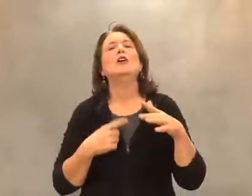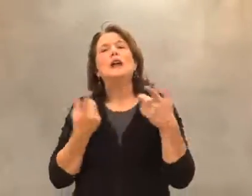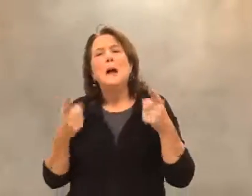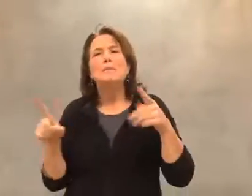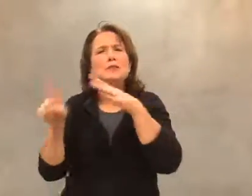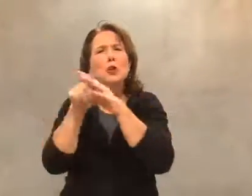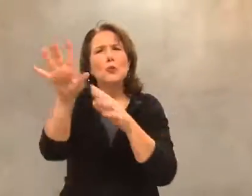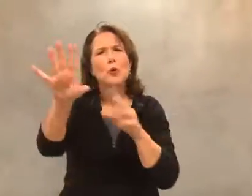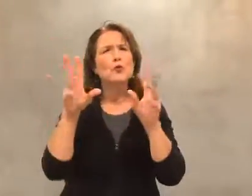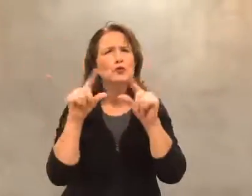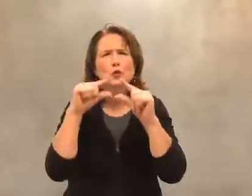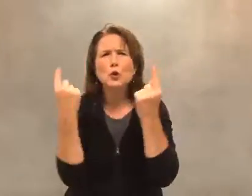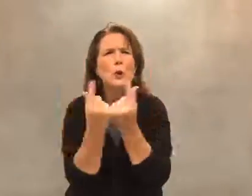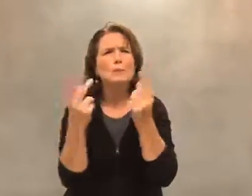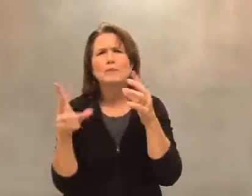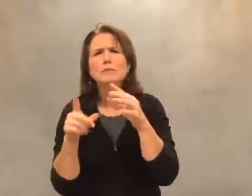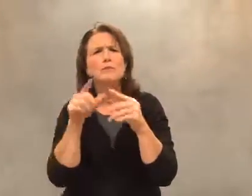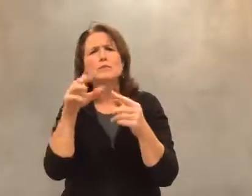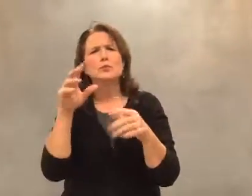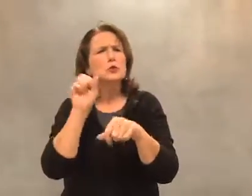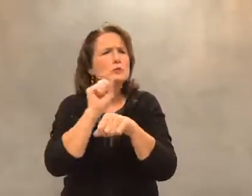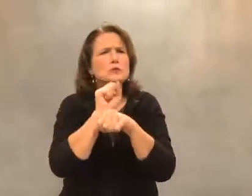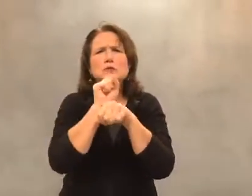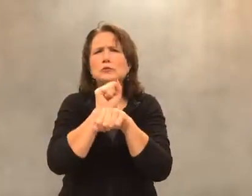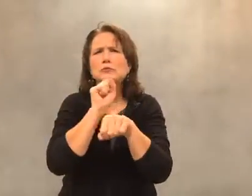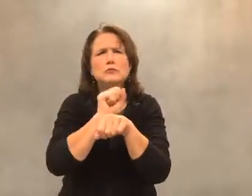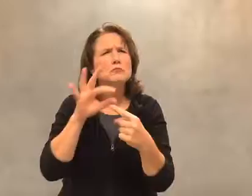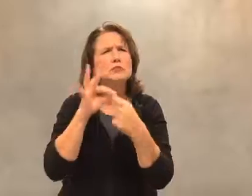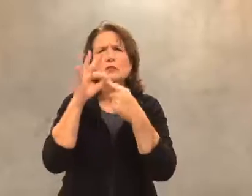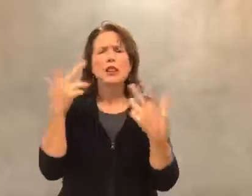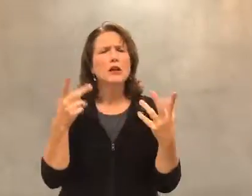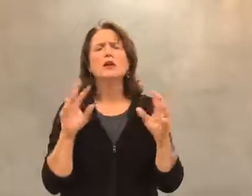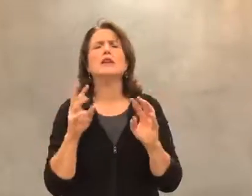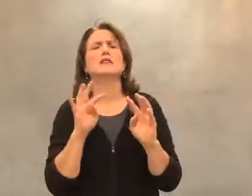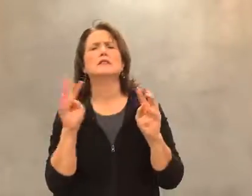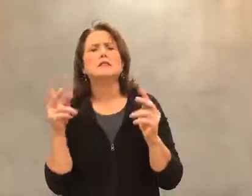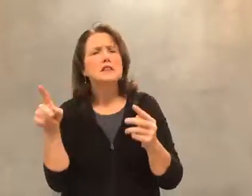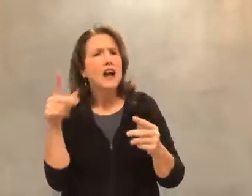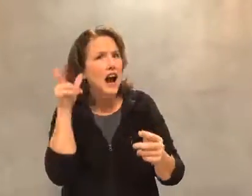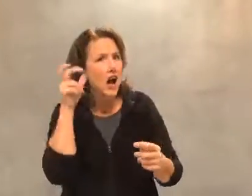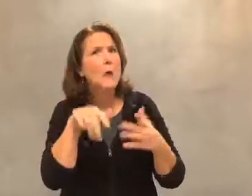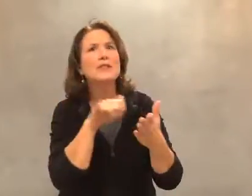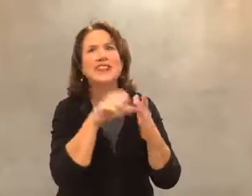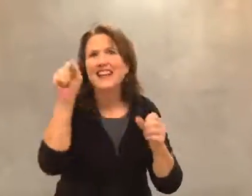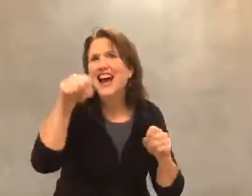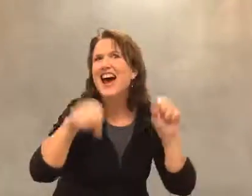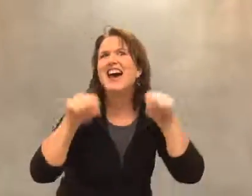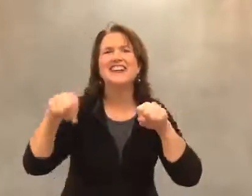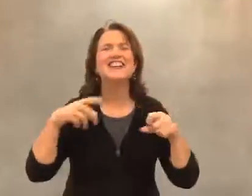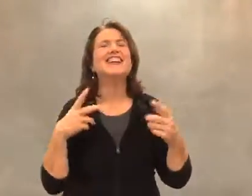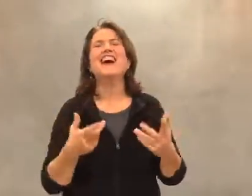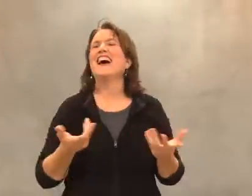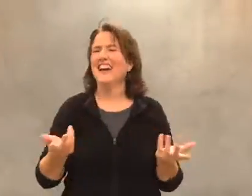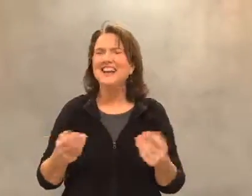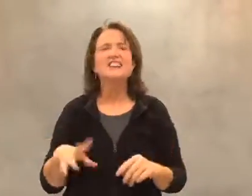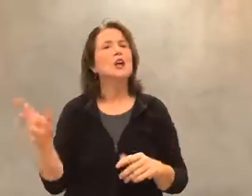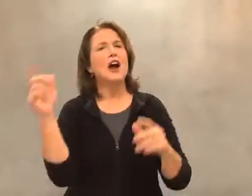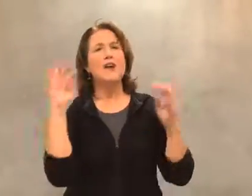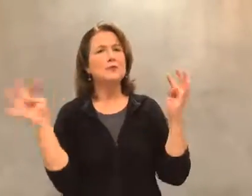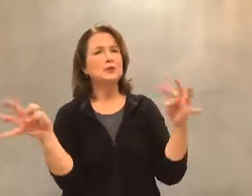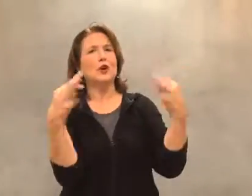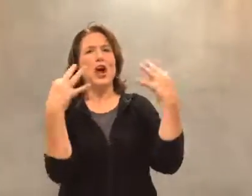I showed up for her special group at work, and they had all heard about it too.